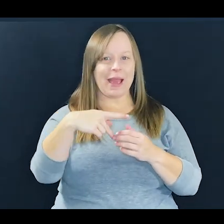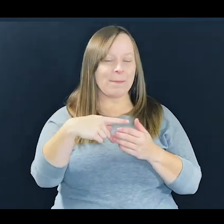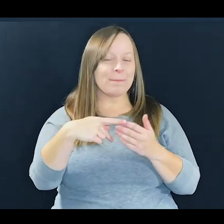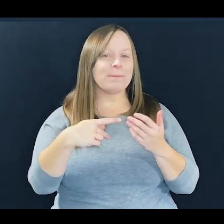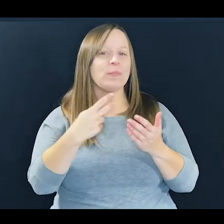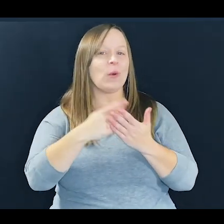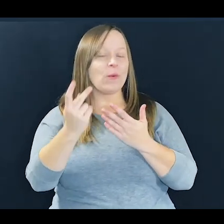Program.